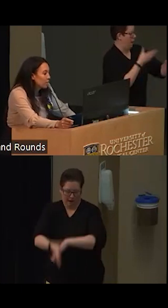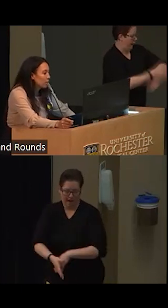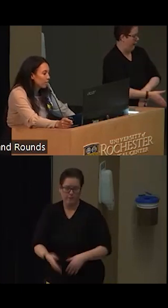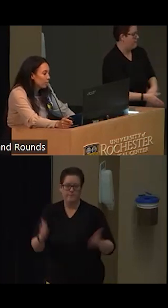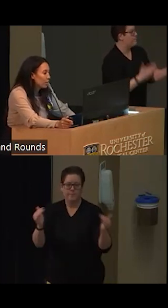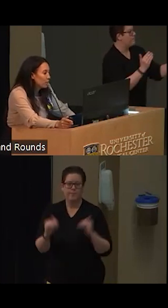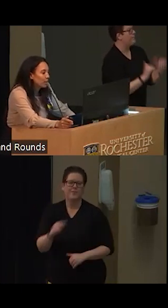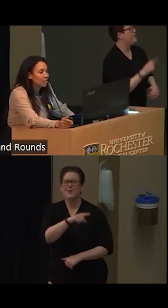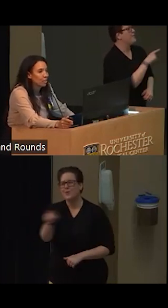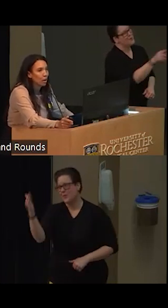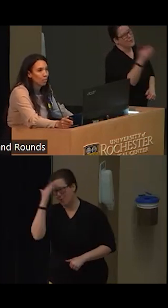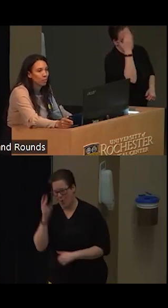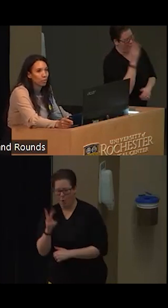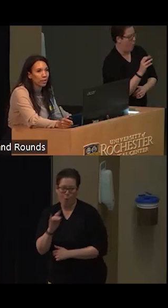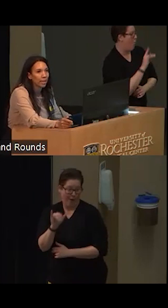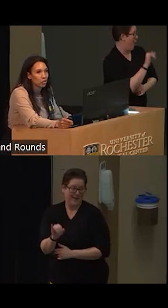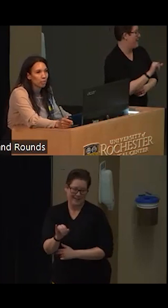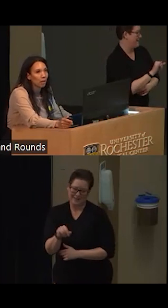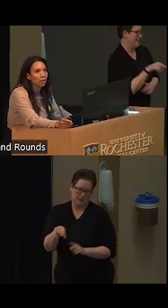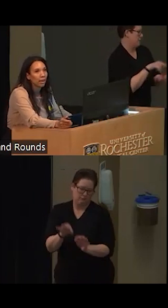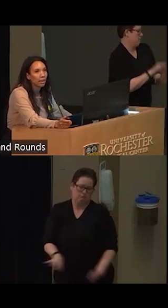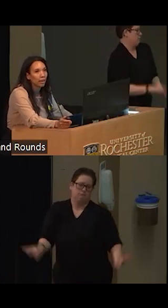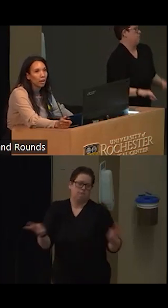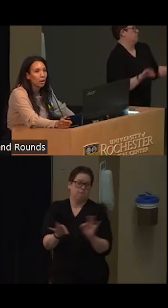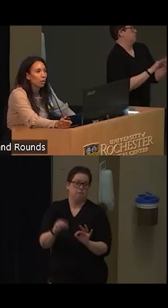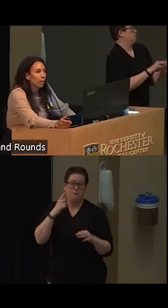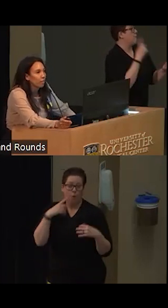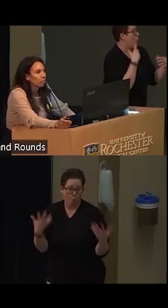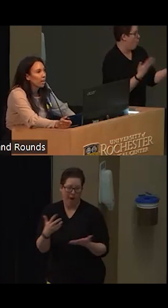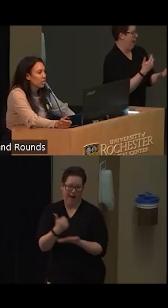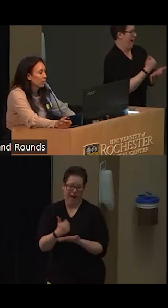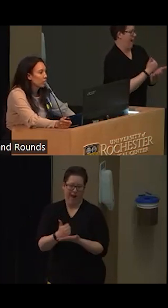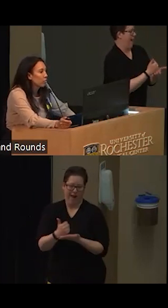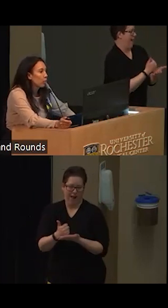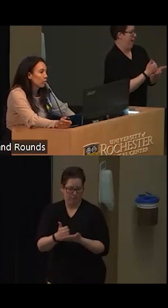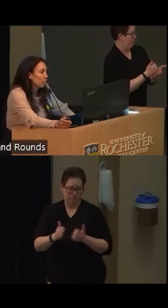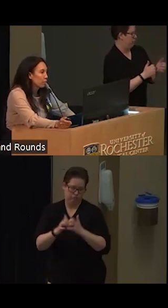Cross who everyone knows across the department was really instrumental in bringing this project forth